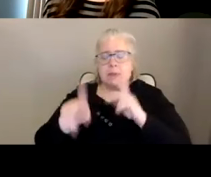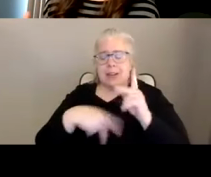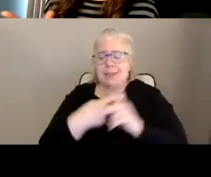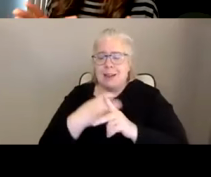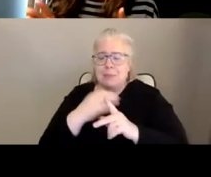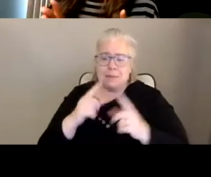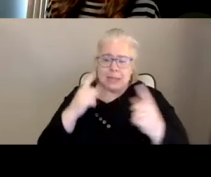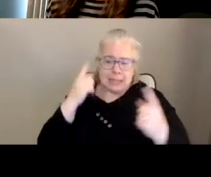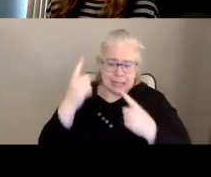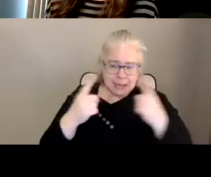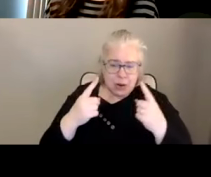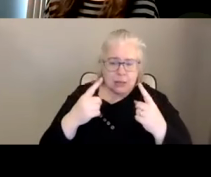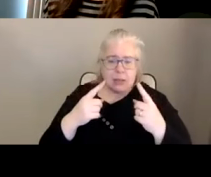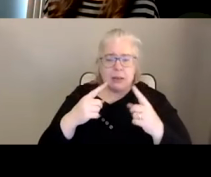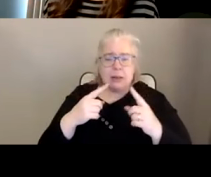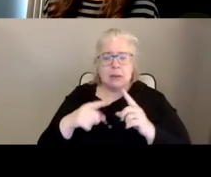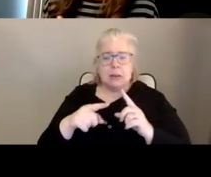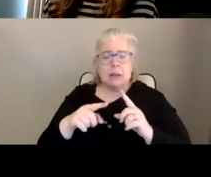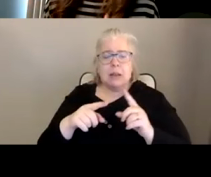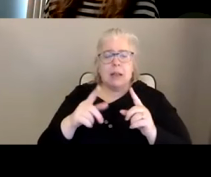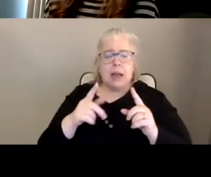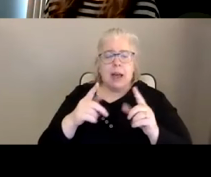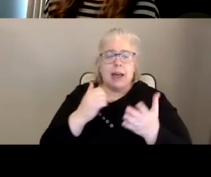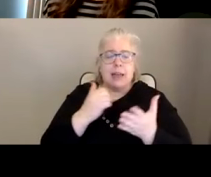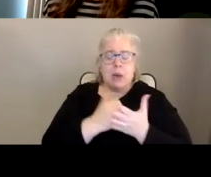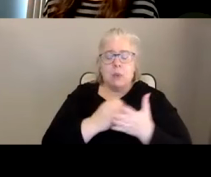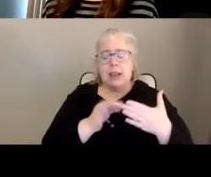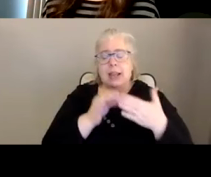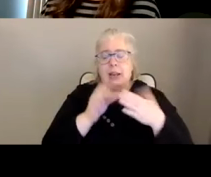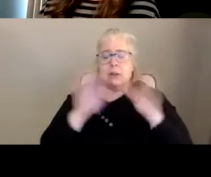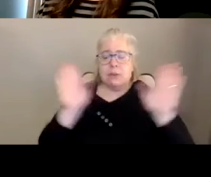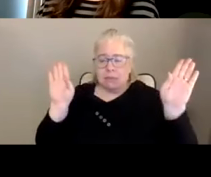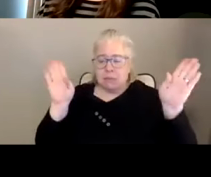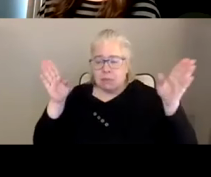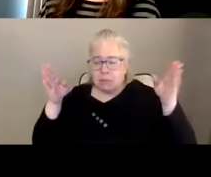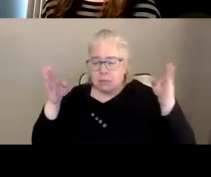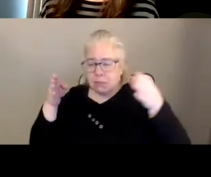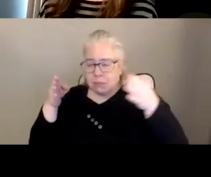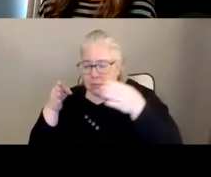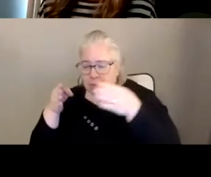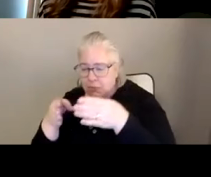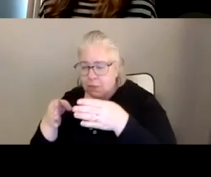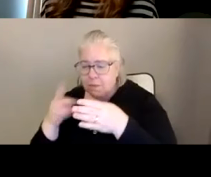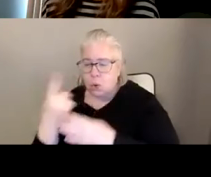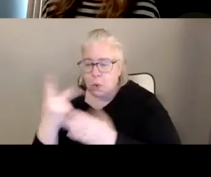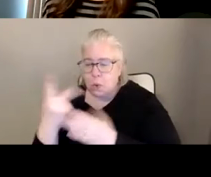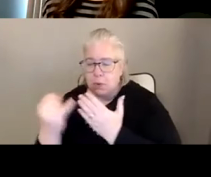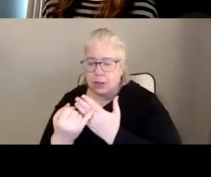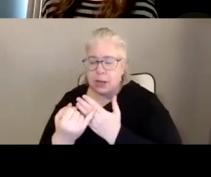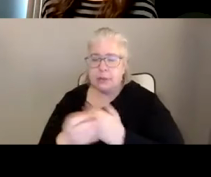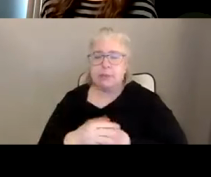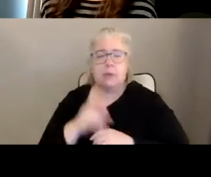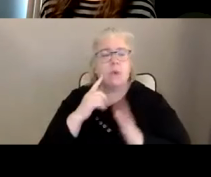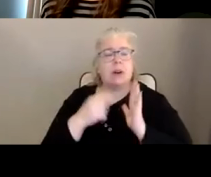But then also very specific about what you need for any individual projects. So first looking broadly